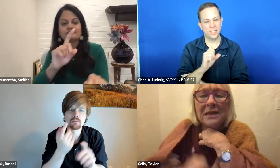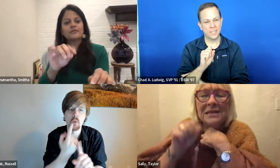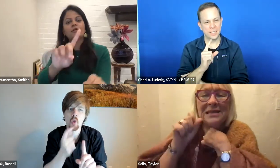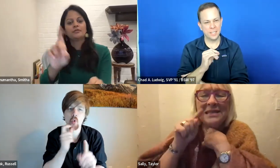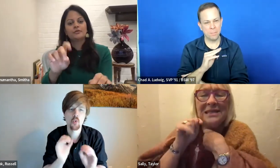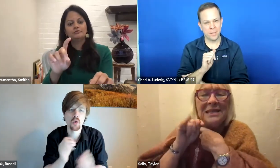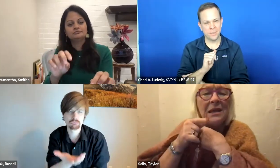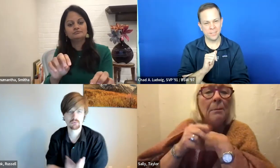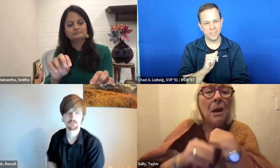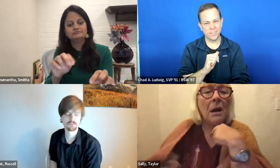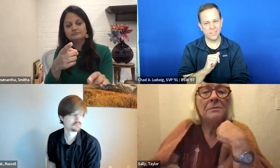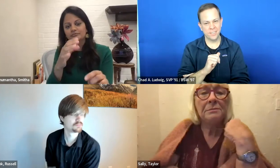Yeah. I forgot the question, too.